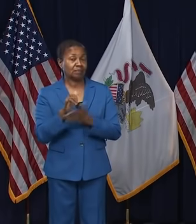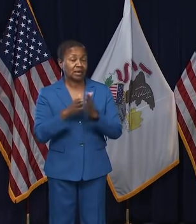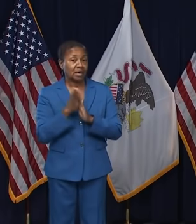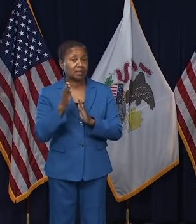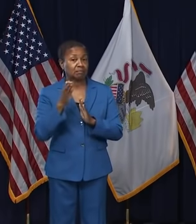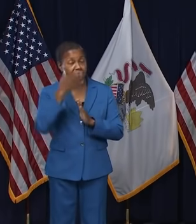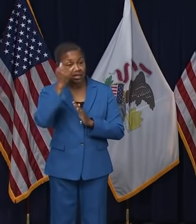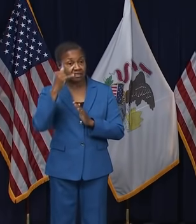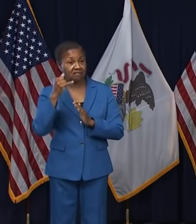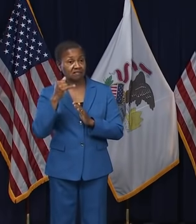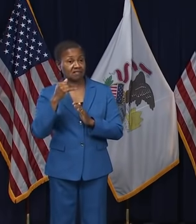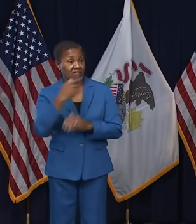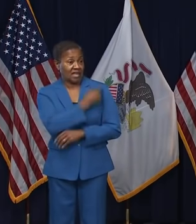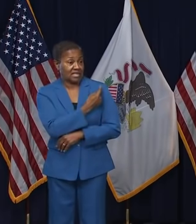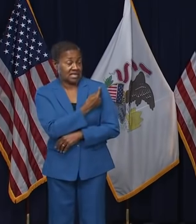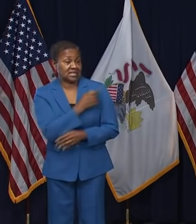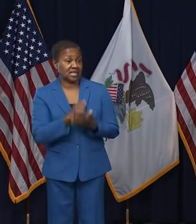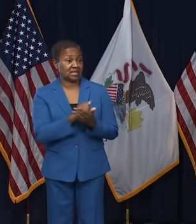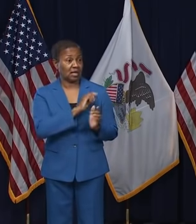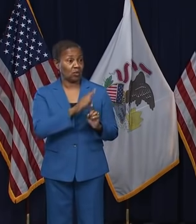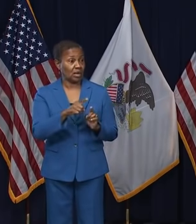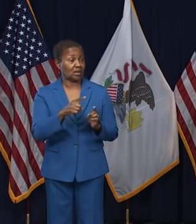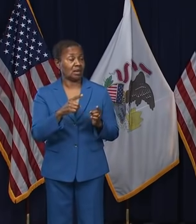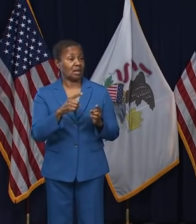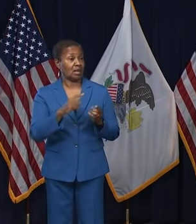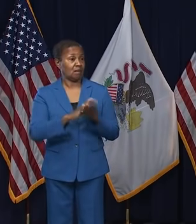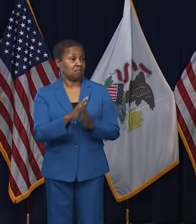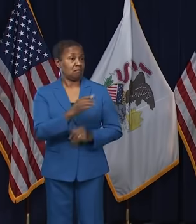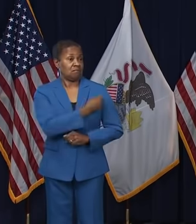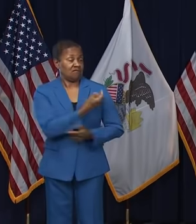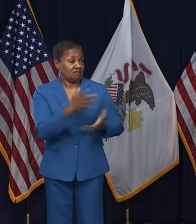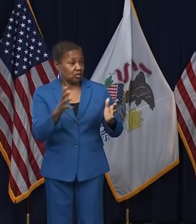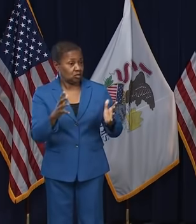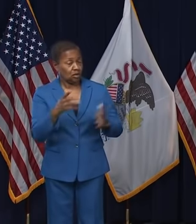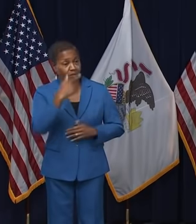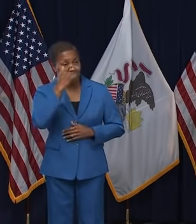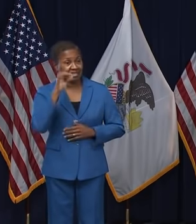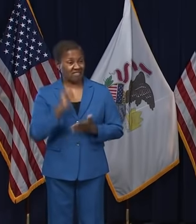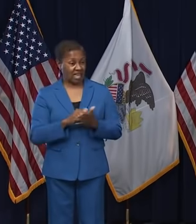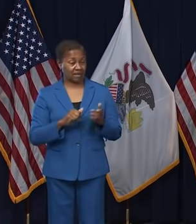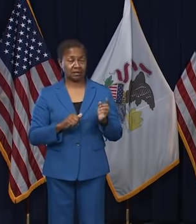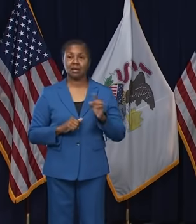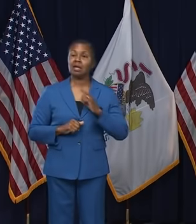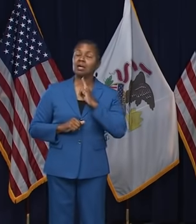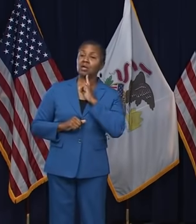anybody who said they won the